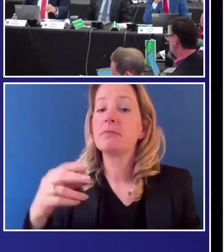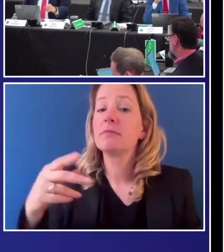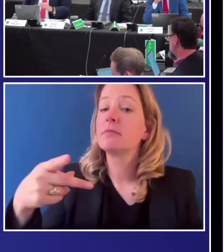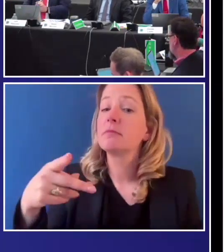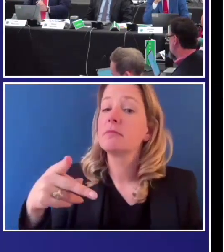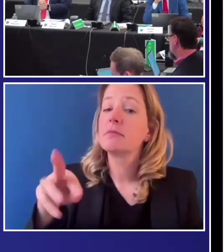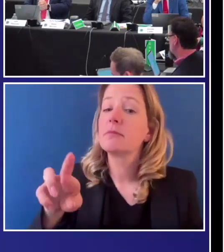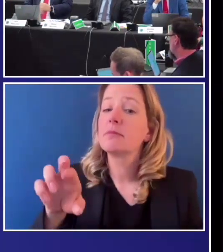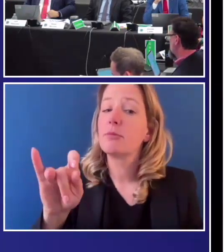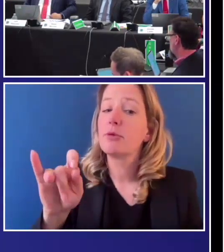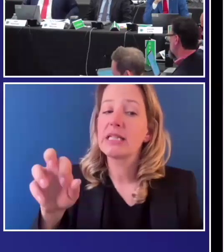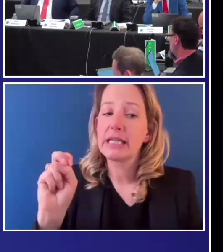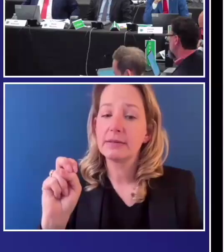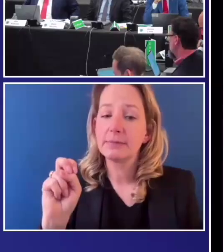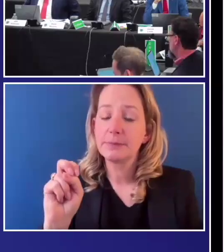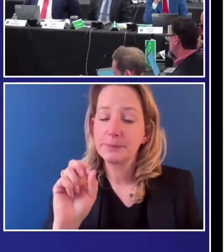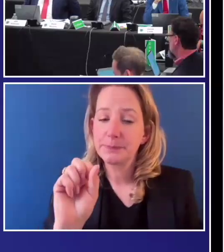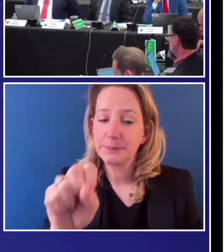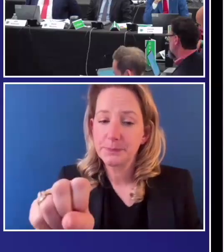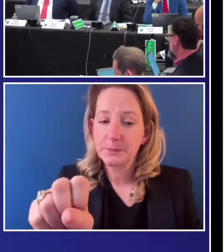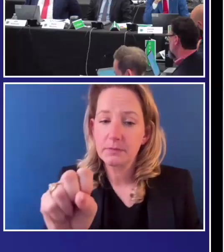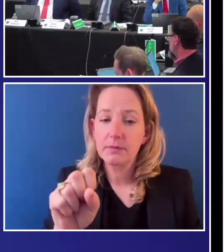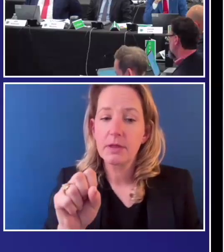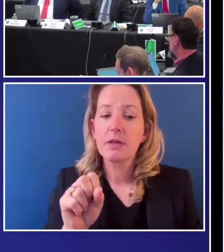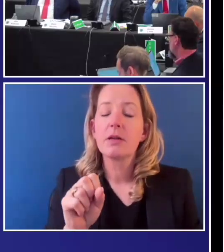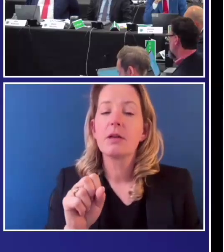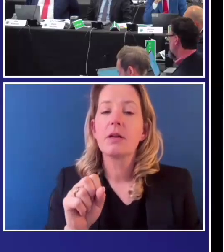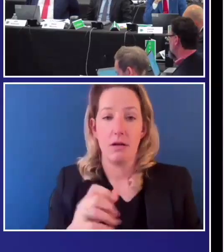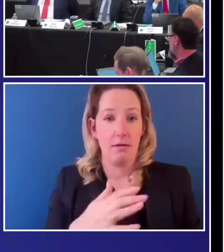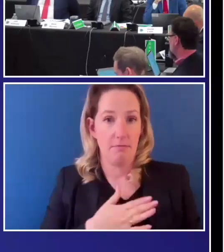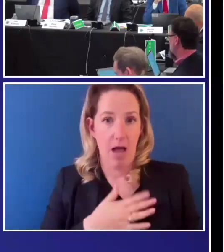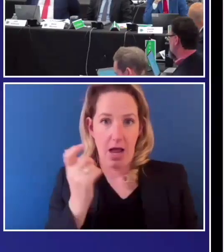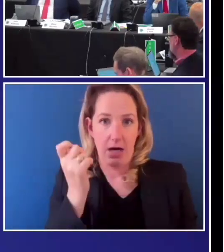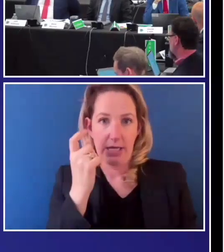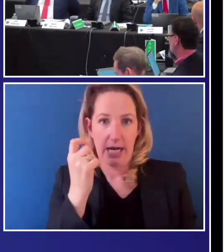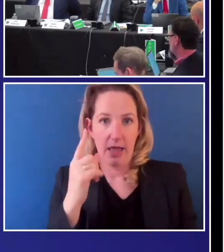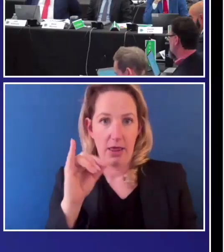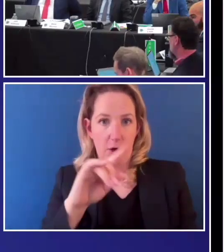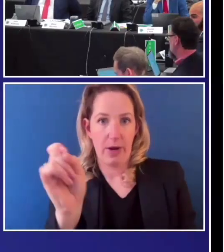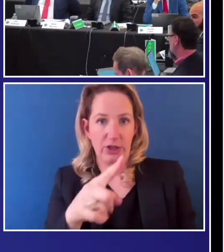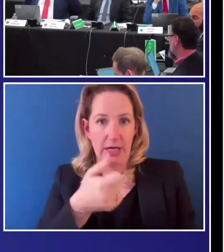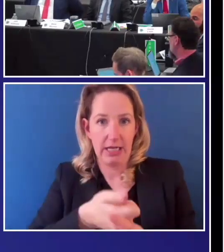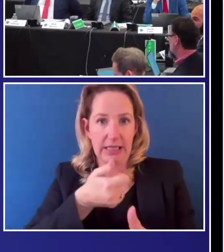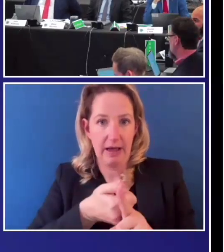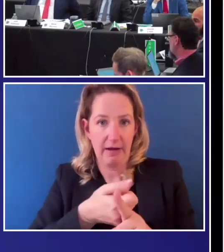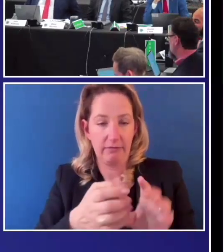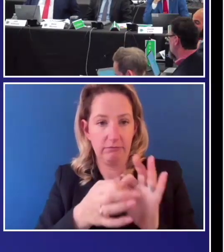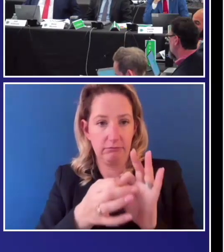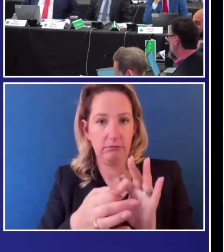Just really quickly on that. So if -- my understanding of the question was about the benchmark, are you including enrolled students or not?